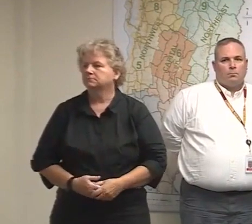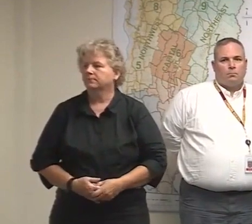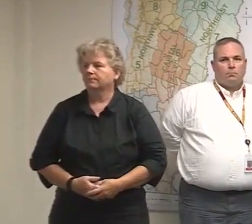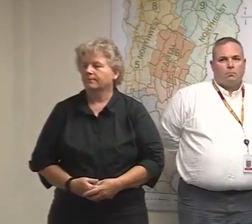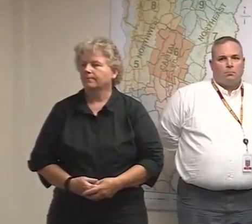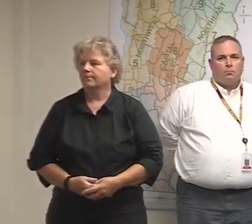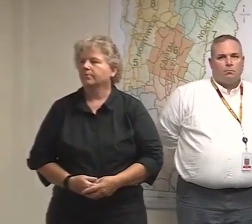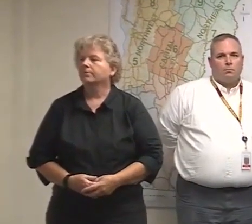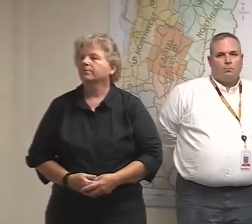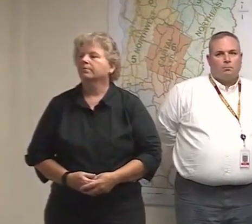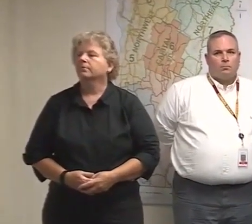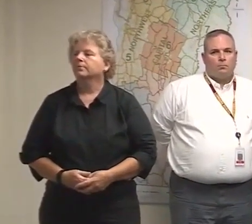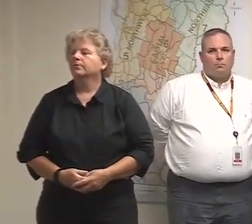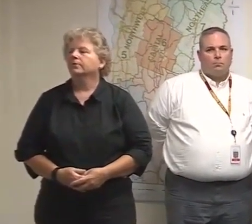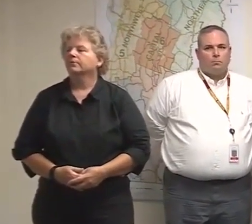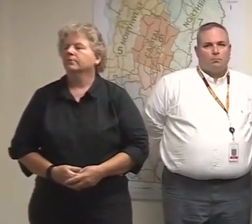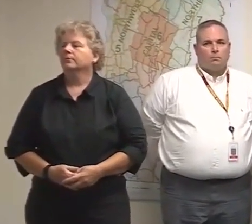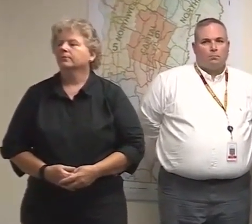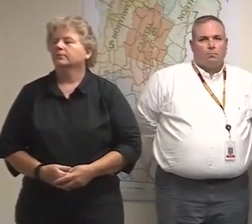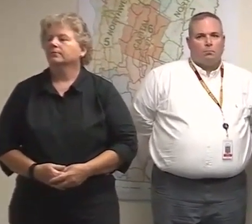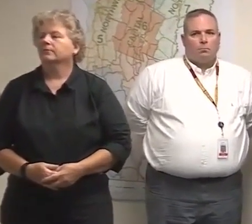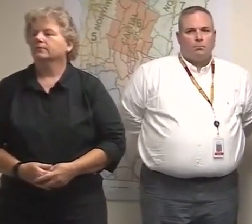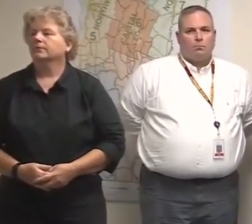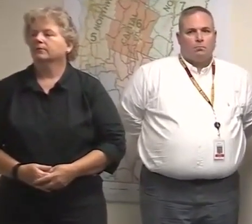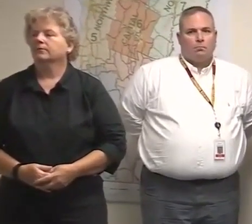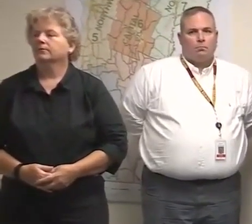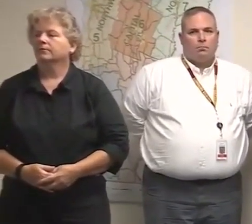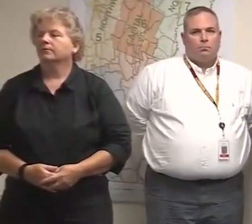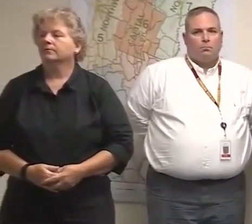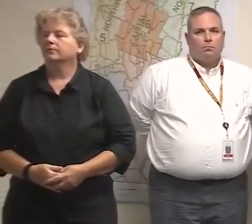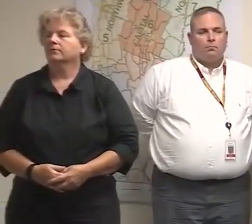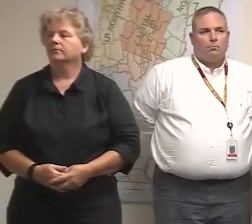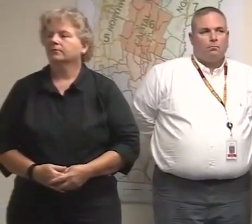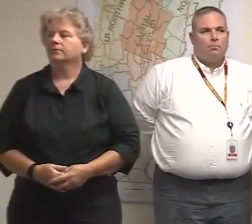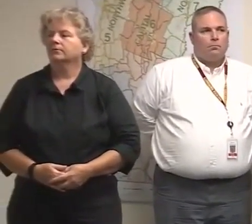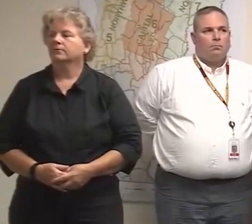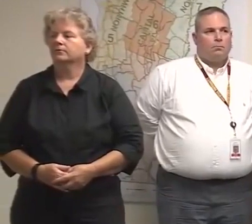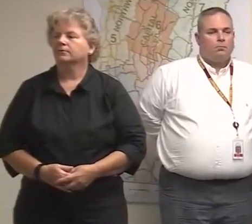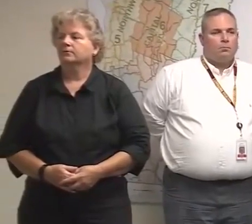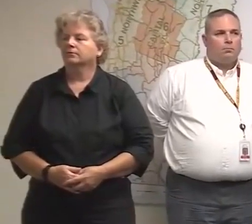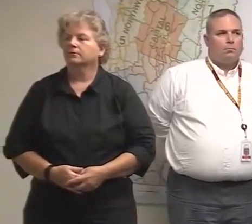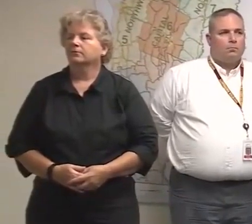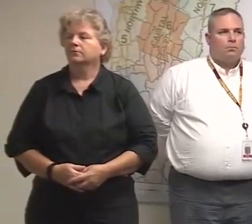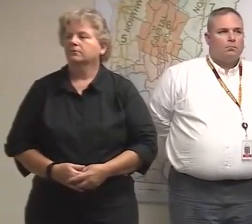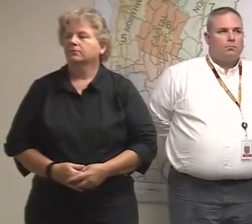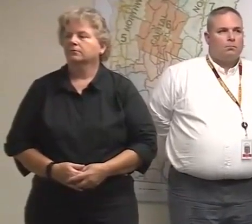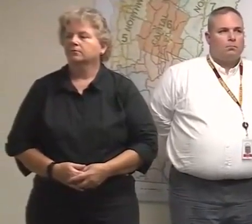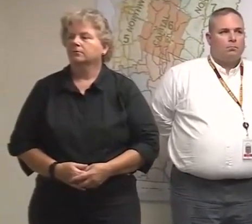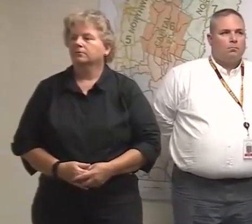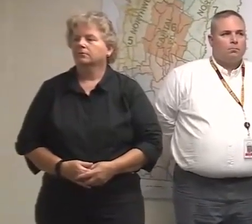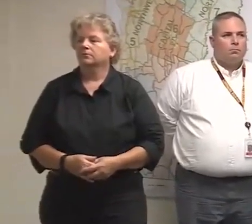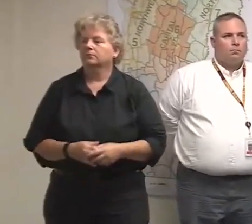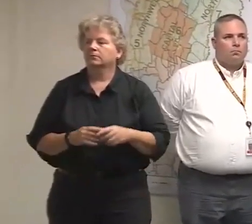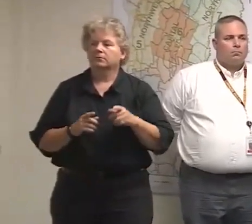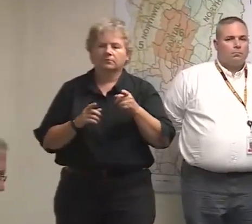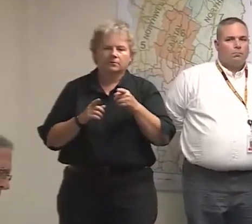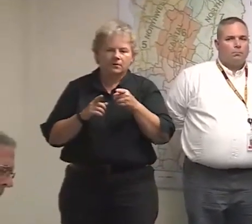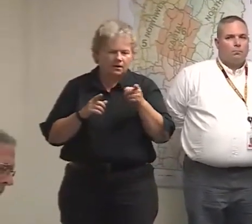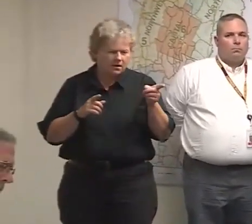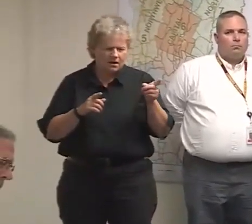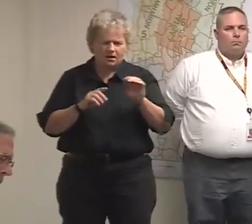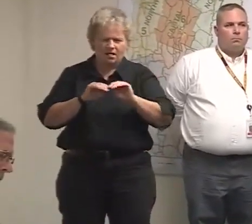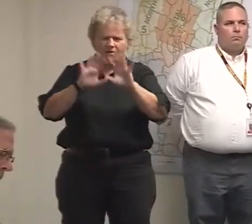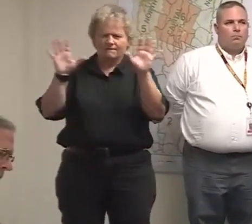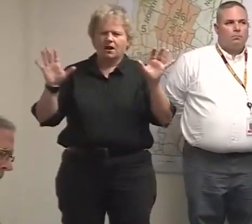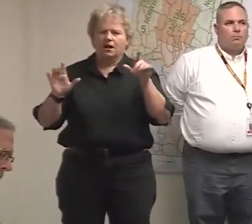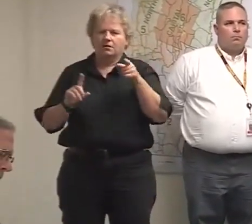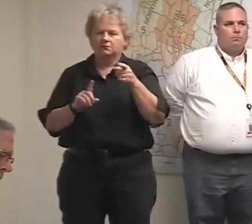CAN YOU EXPLAIN IN LAYMAN’S TERMS THE DIFFERENCE BETWEEN WHAT YOU’RE REQUESTING OF THE PRESIDENT TODAY VERSUS THE DECLARATION THAT YOU ALREADY ISSUED ON WHAT YOU SAY?